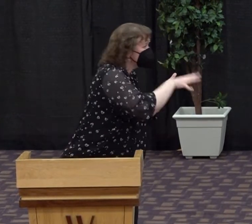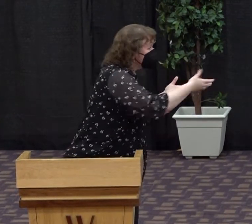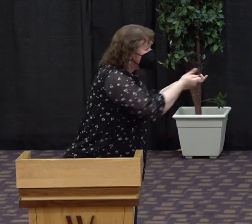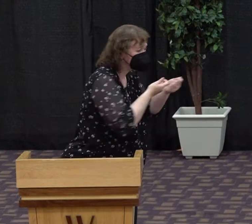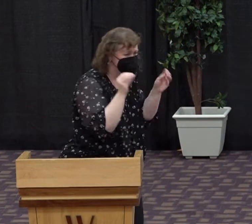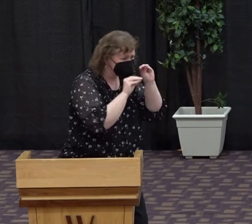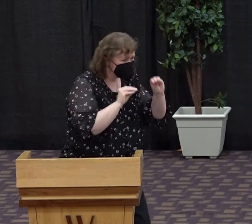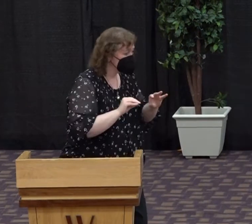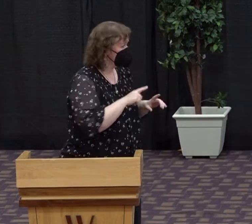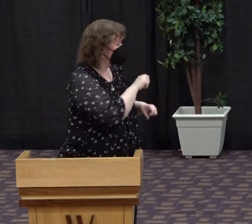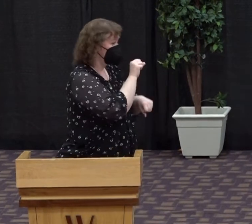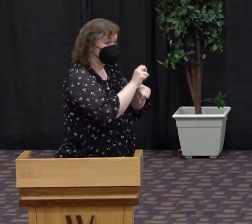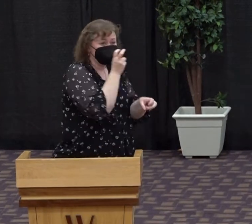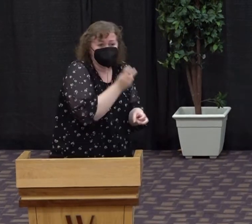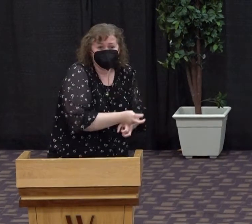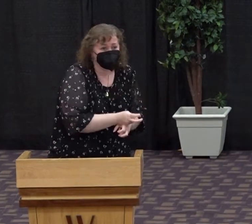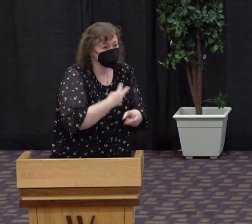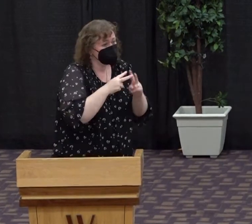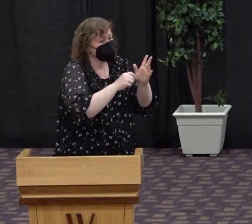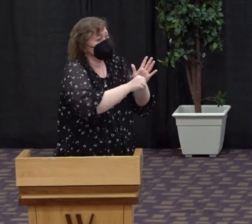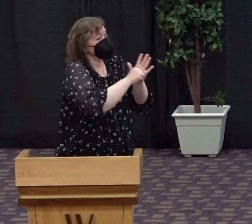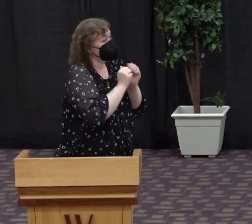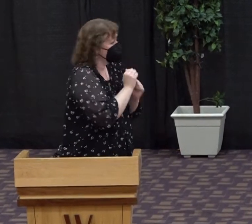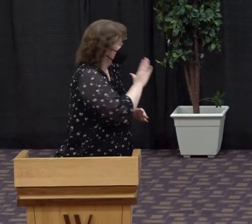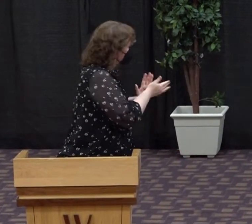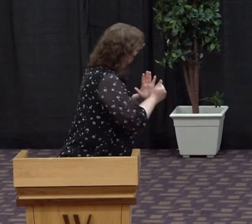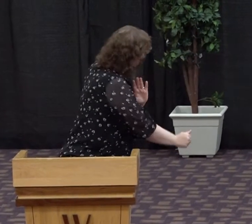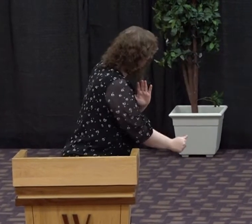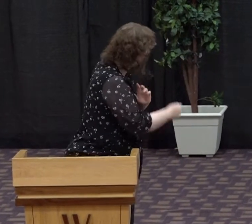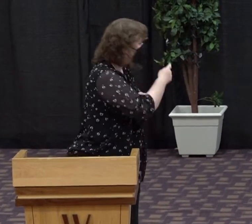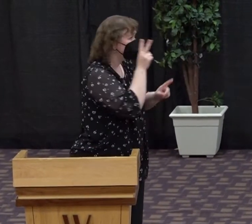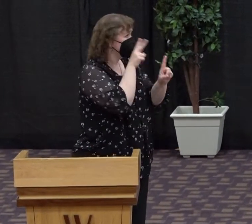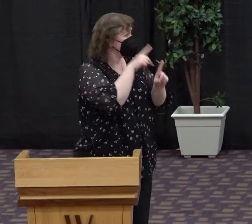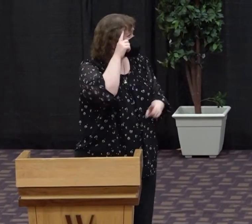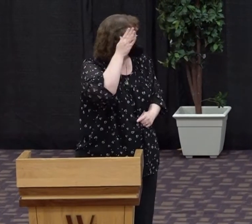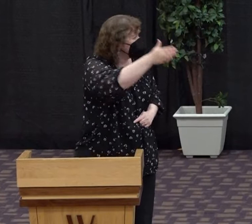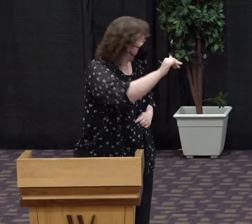And gets information from all of the students to incorporate in the work. So I'm extremely impressed with your skills.